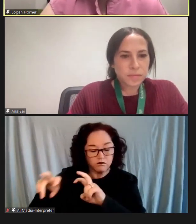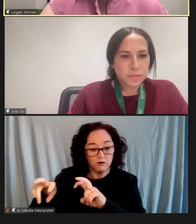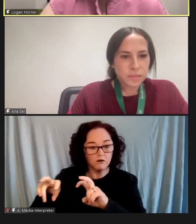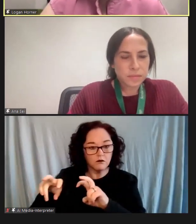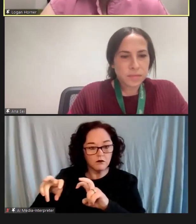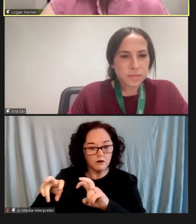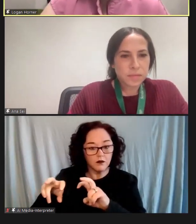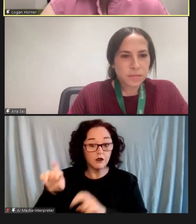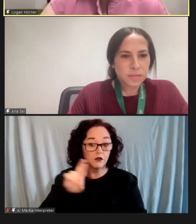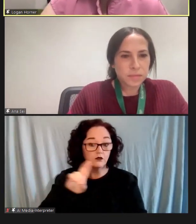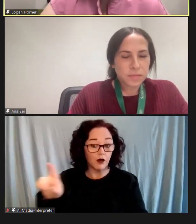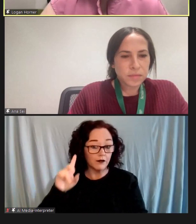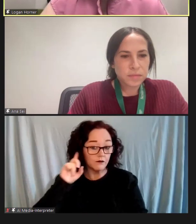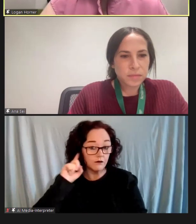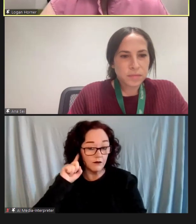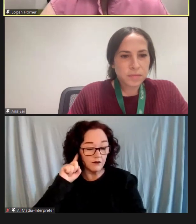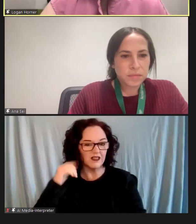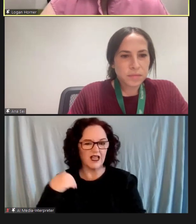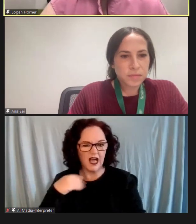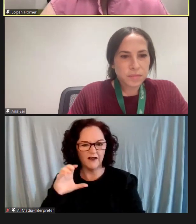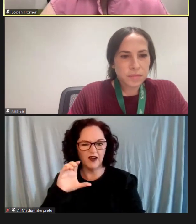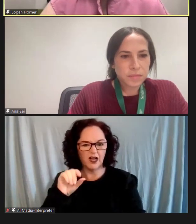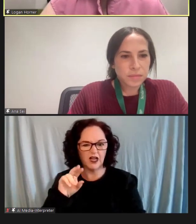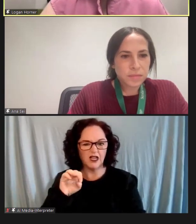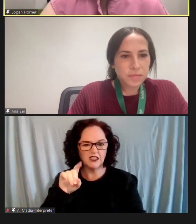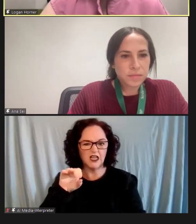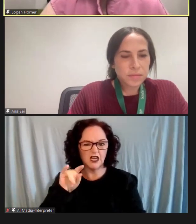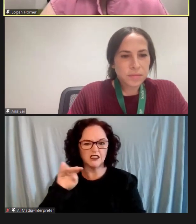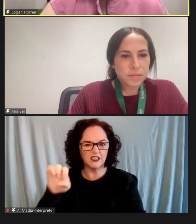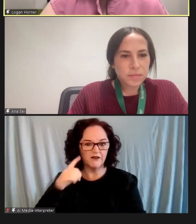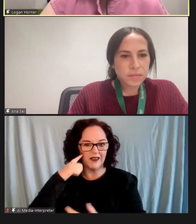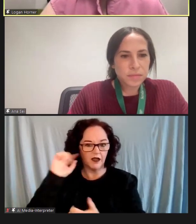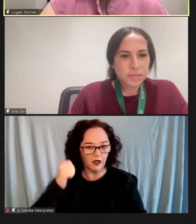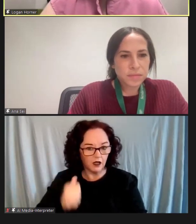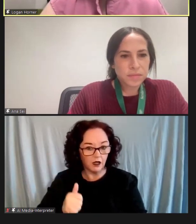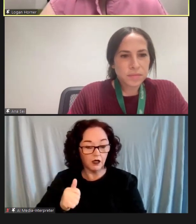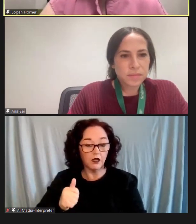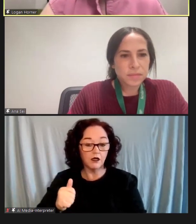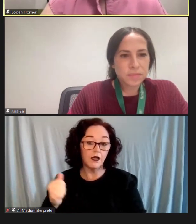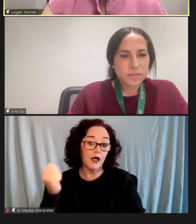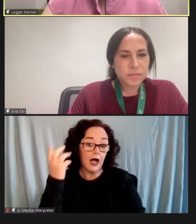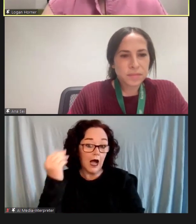the conductive hearing loss so this